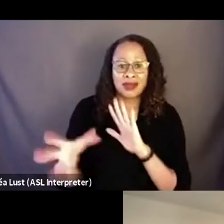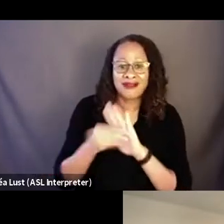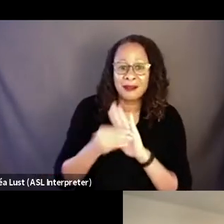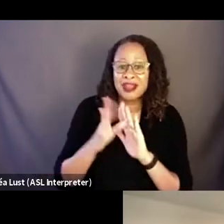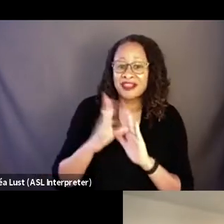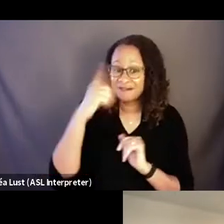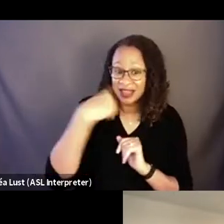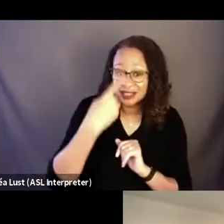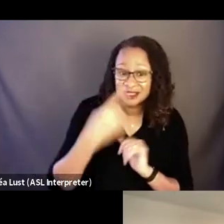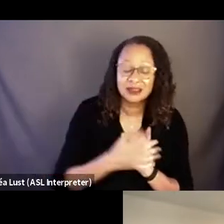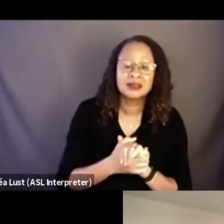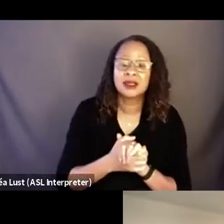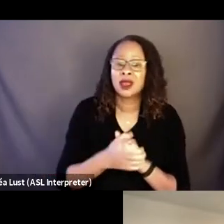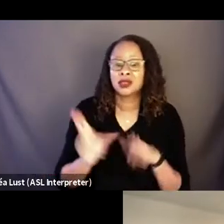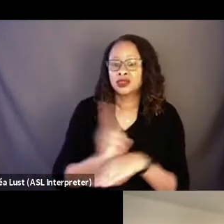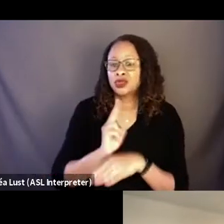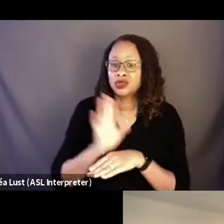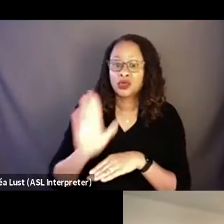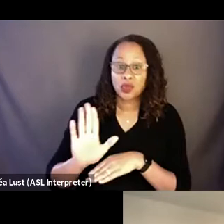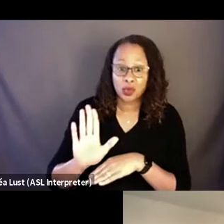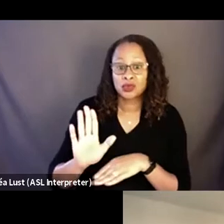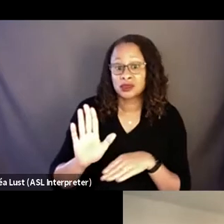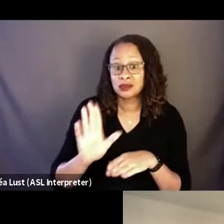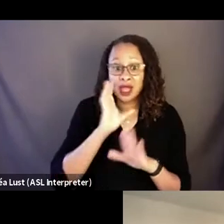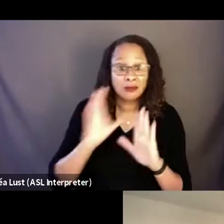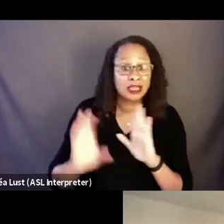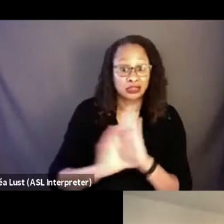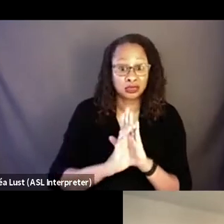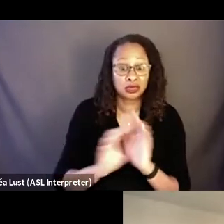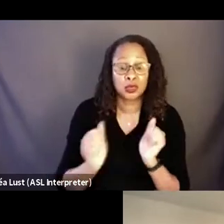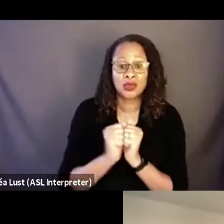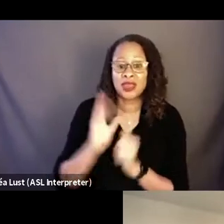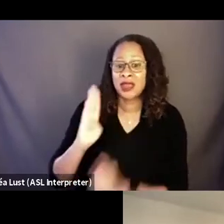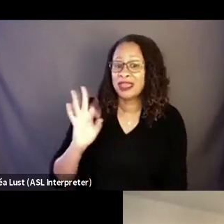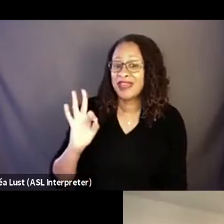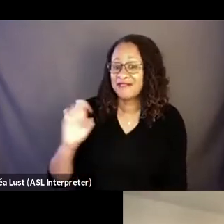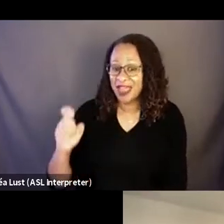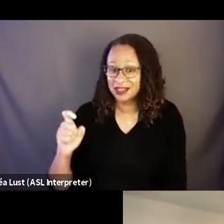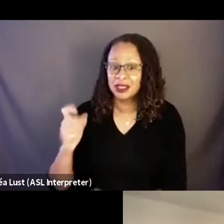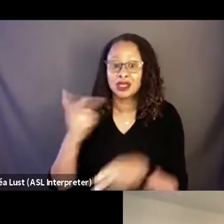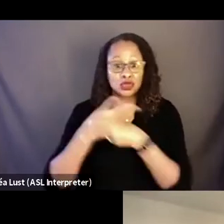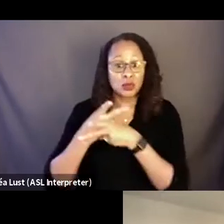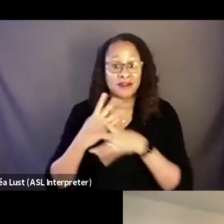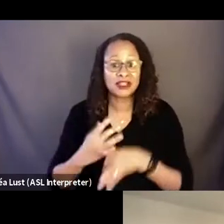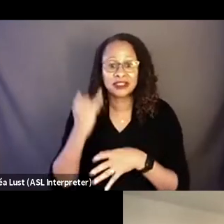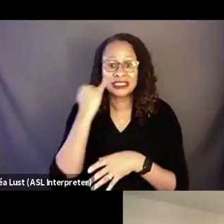and we used those with our VFX supervisor to see if the contours of this face